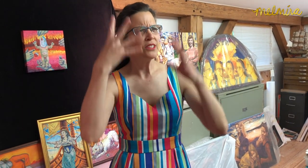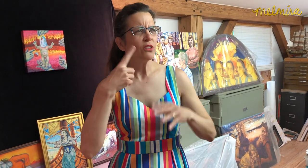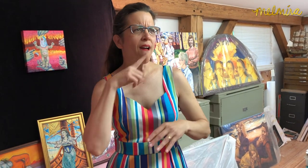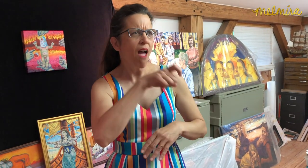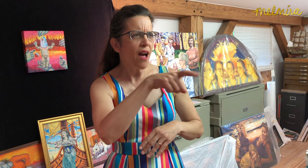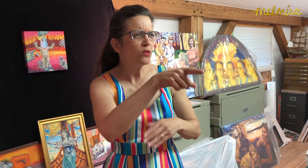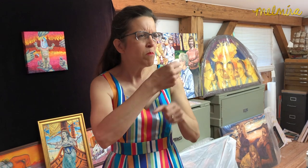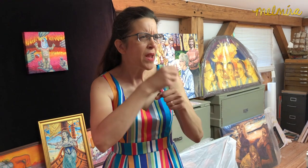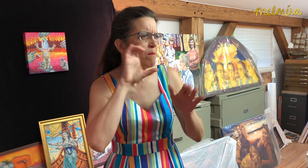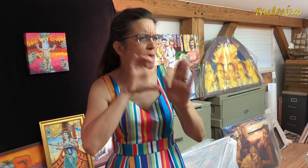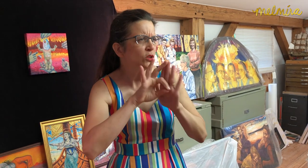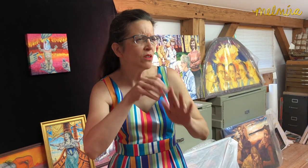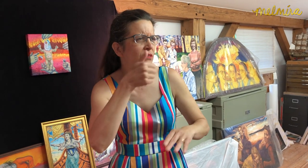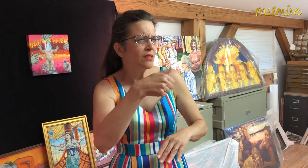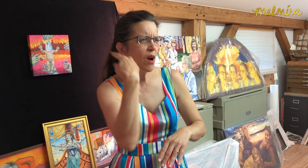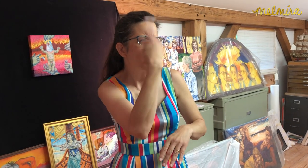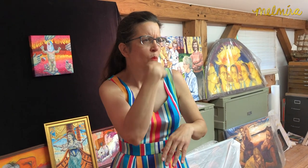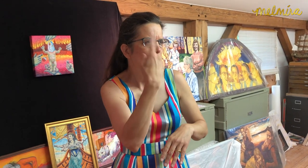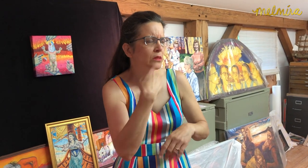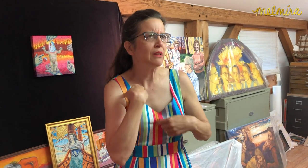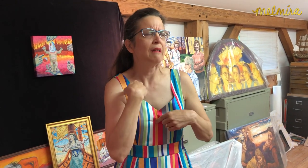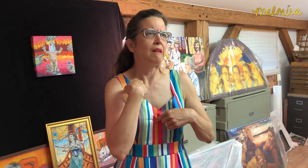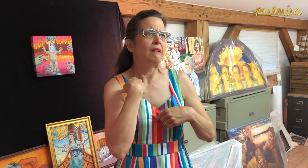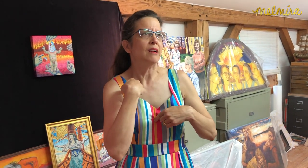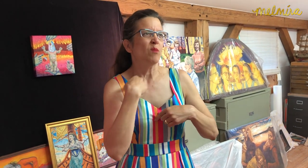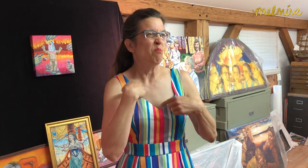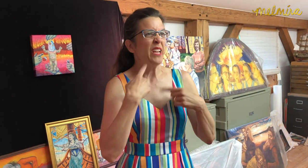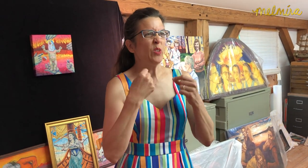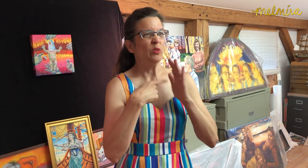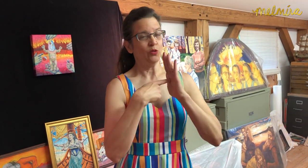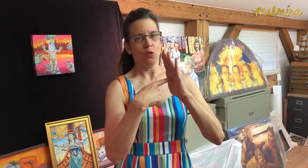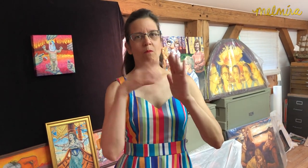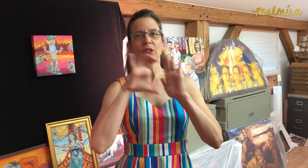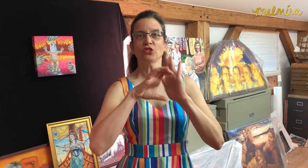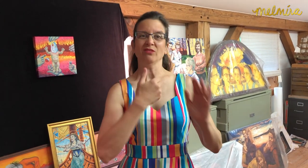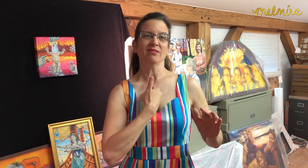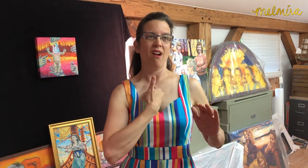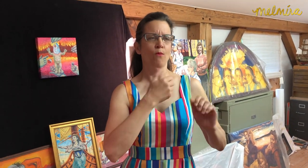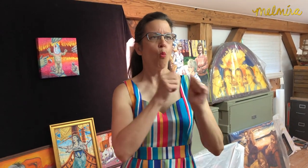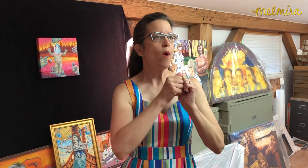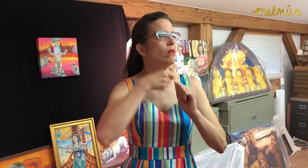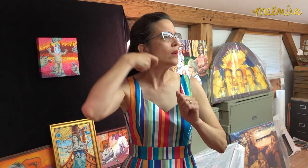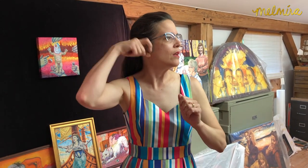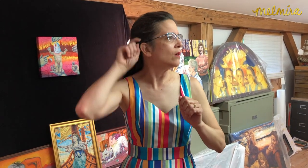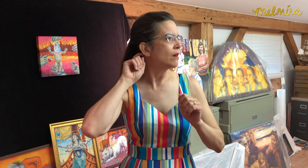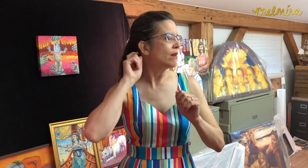My teacher asked me to paint a portrait of myself. I decided to paint myself with my hearing aids,